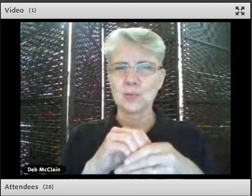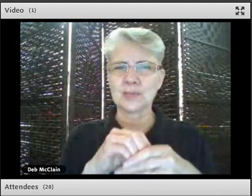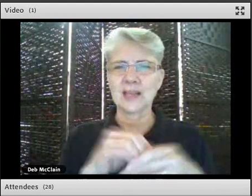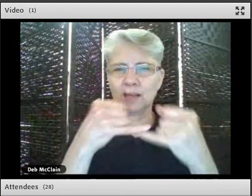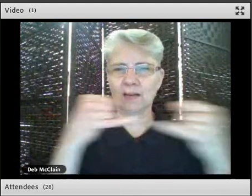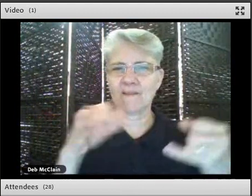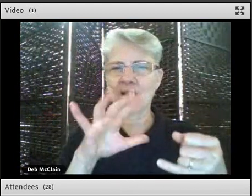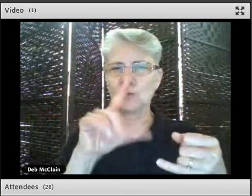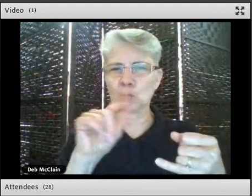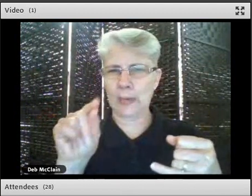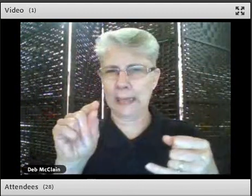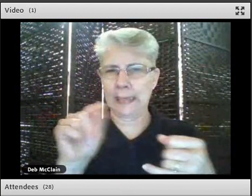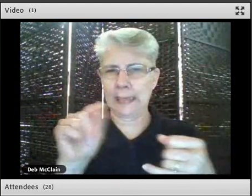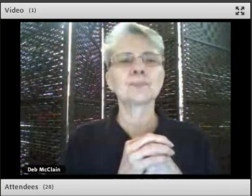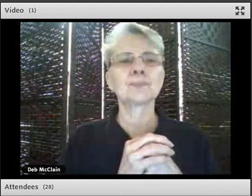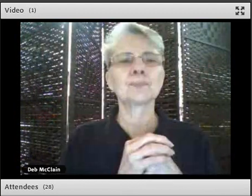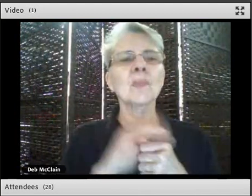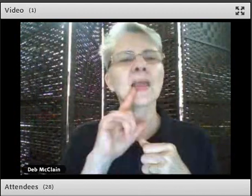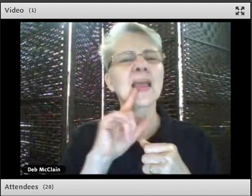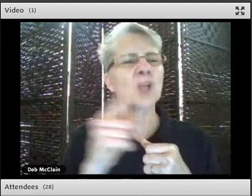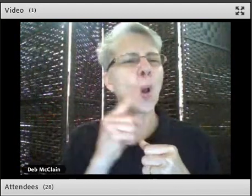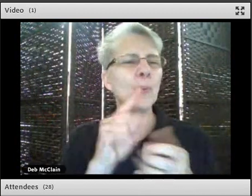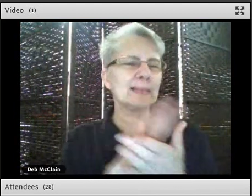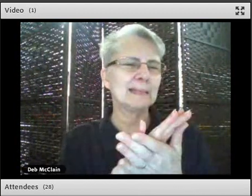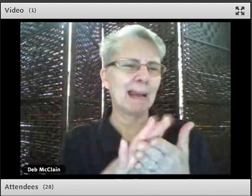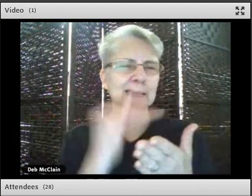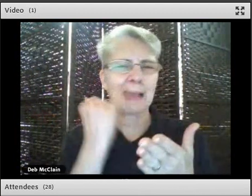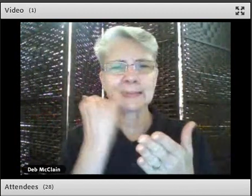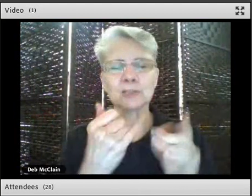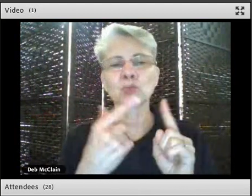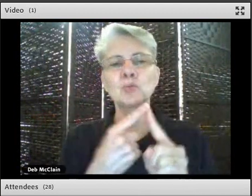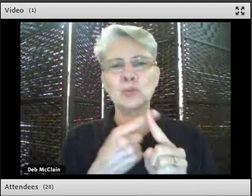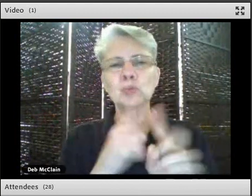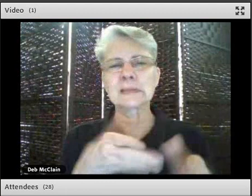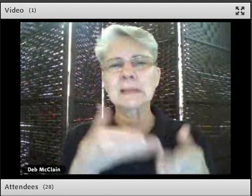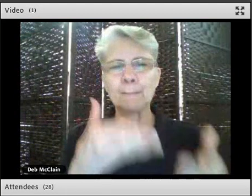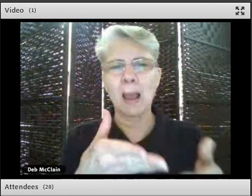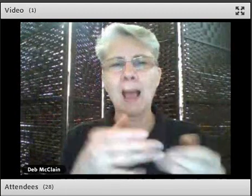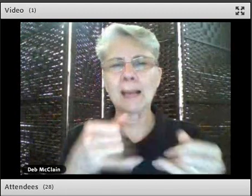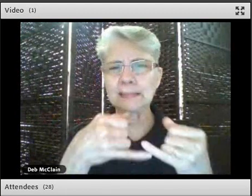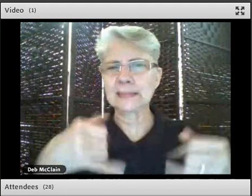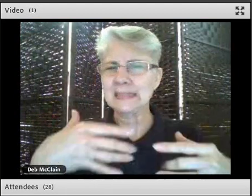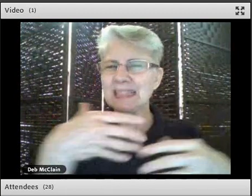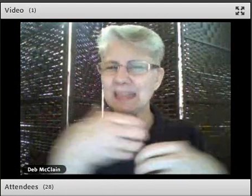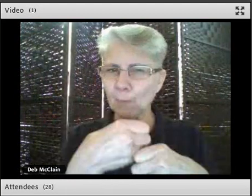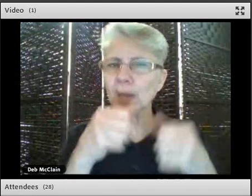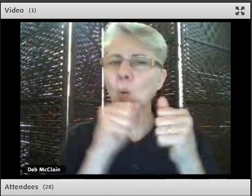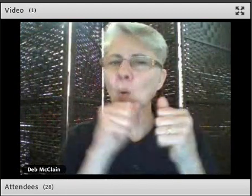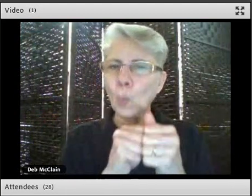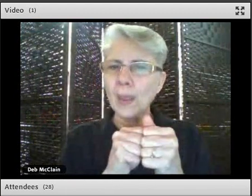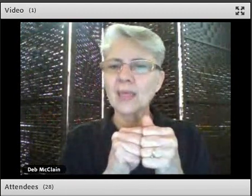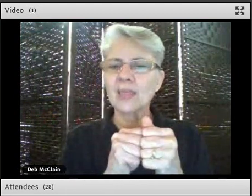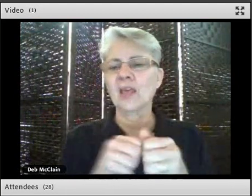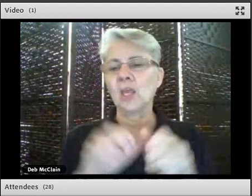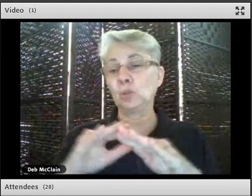With juvenile resources, we do have to supply a summary. That is also part of the cataloging standard